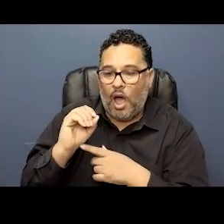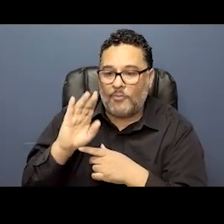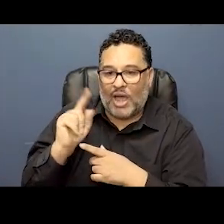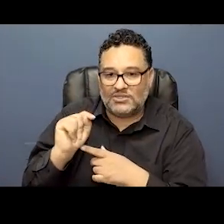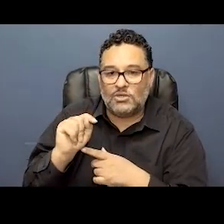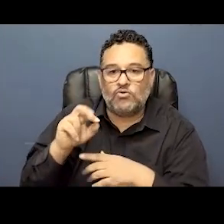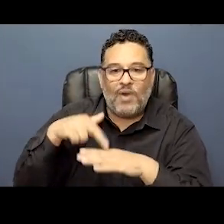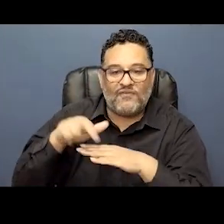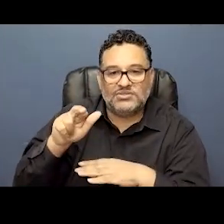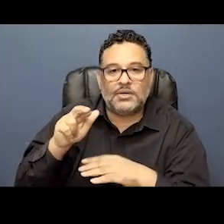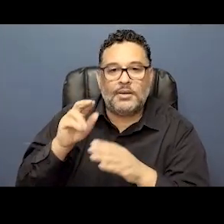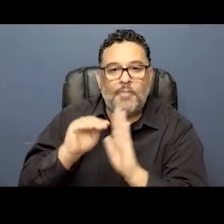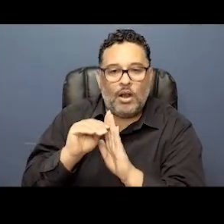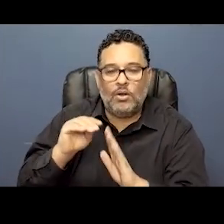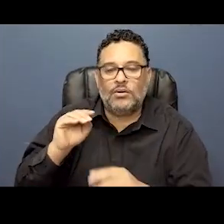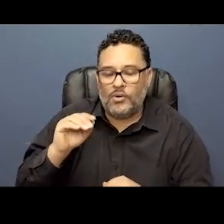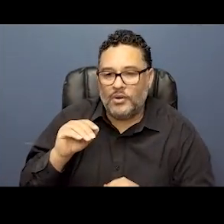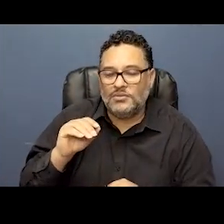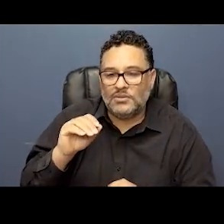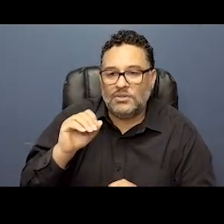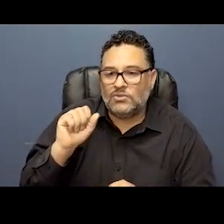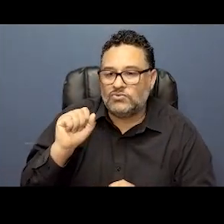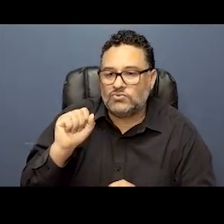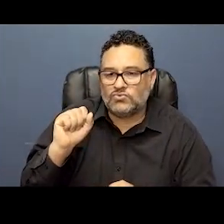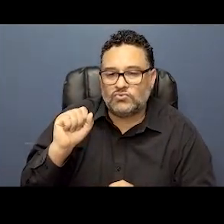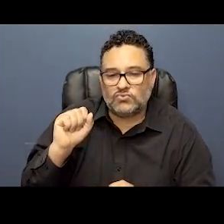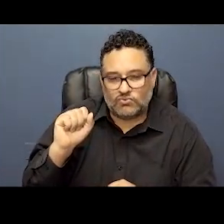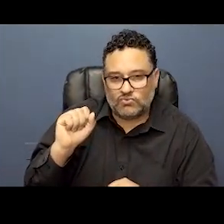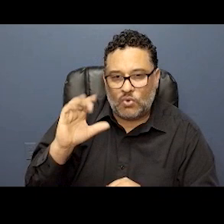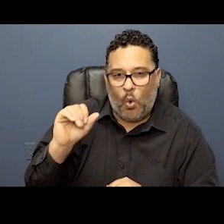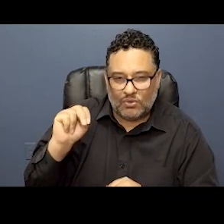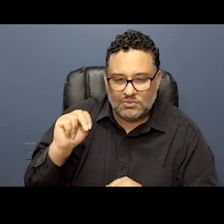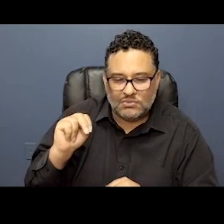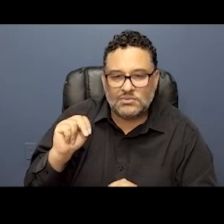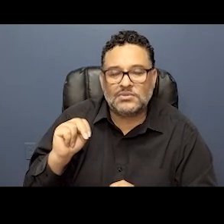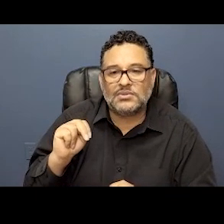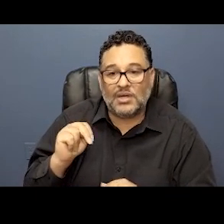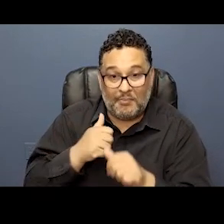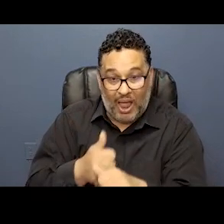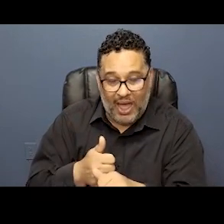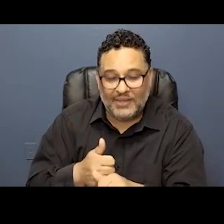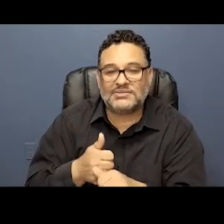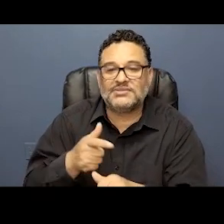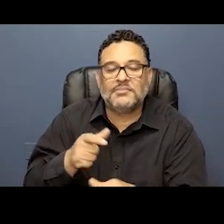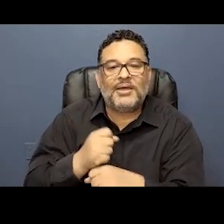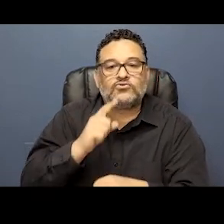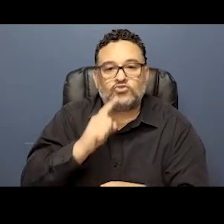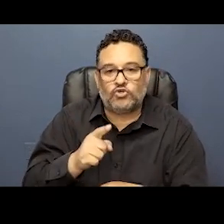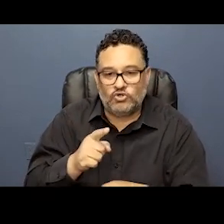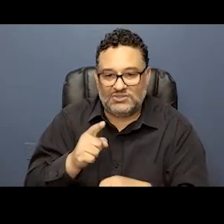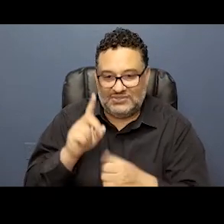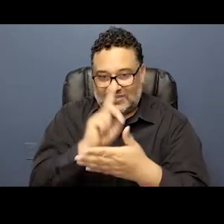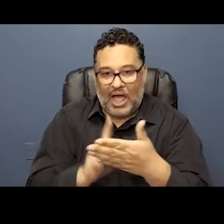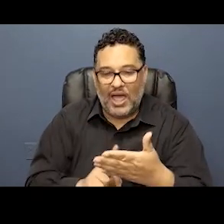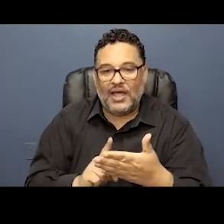or SCORM, compliant. SCORM compliance ensures a course is packaged according to a standard